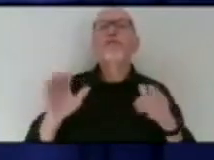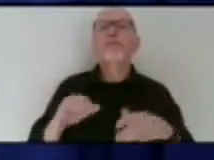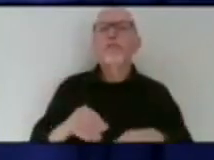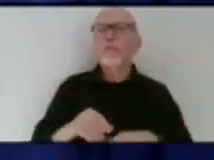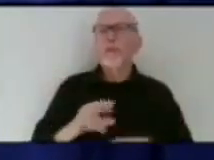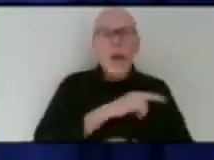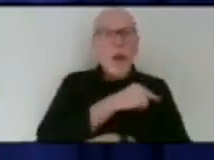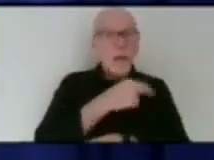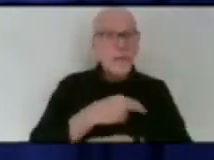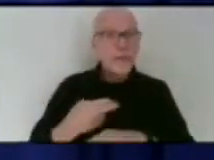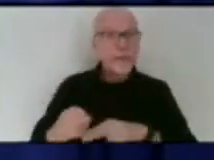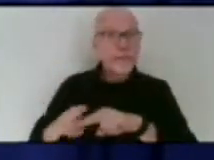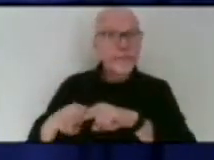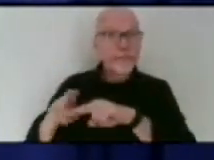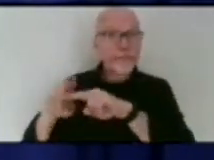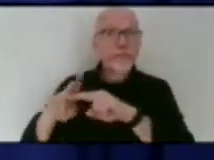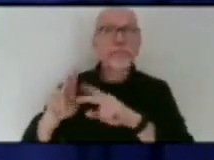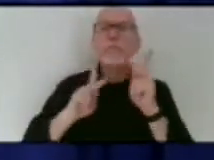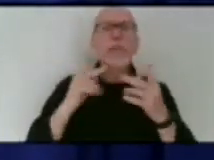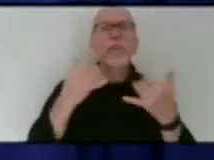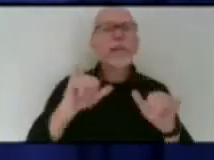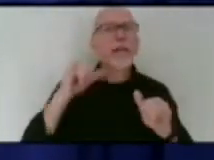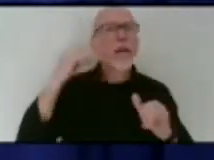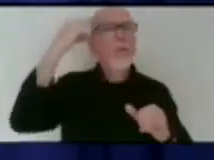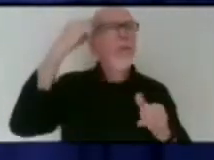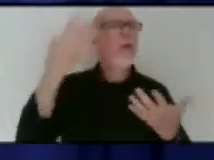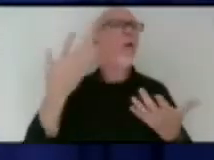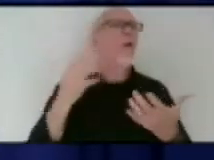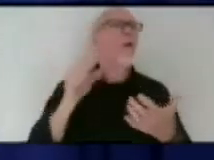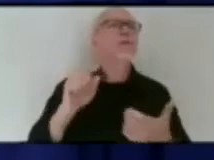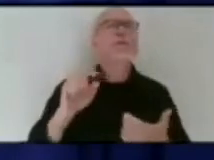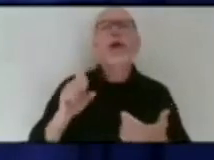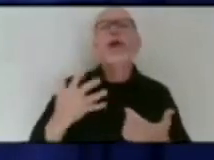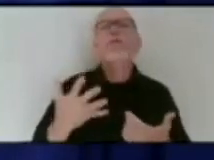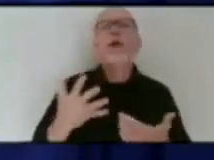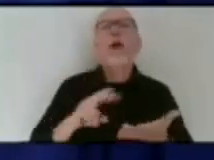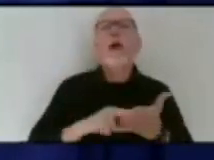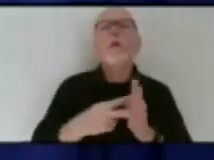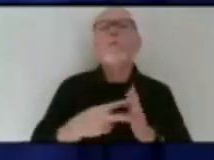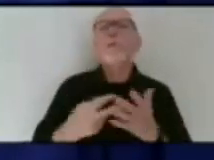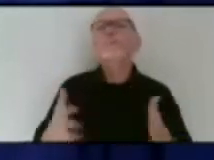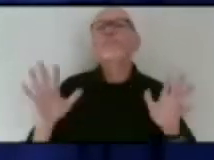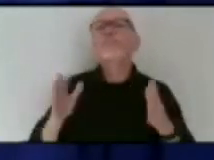folks had this impression that we've got capacity out there. They can handle